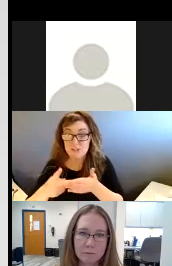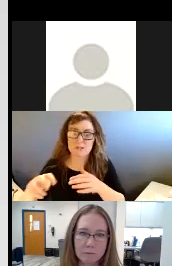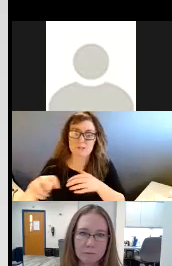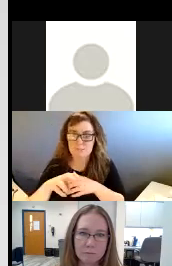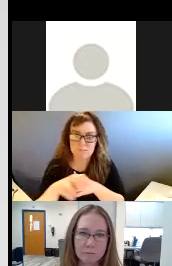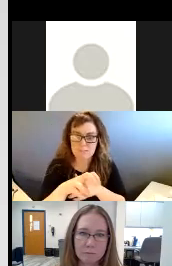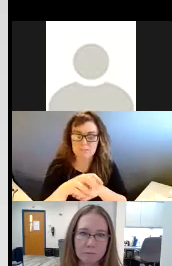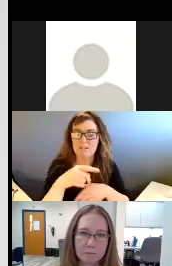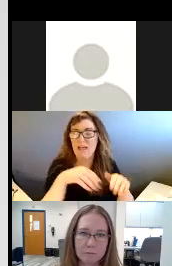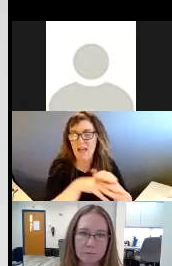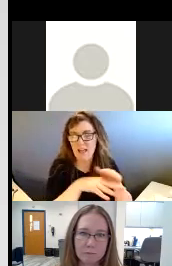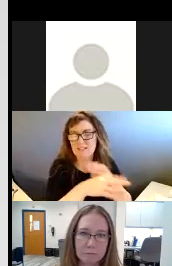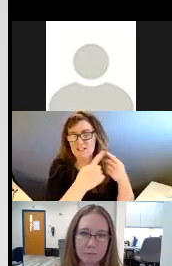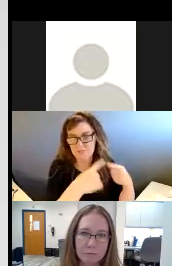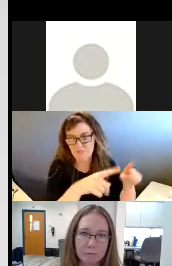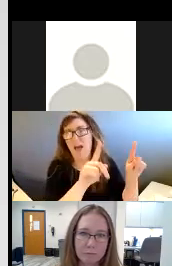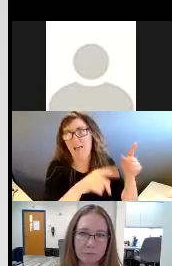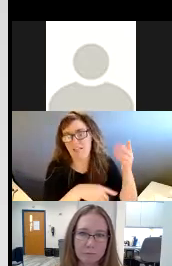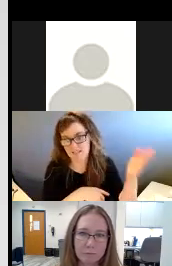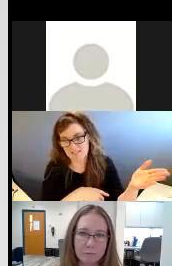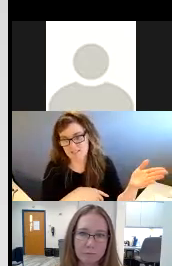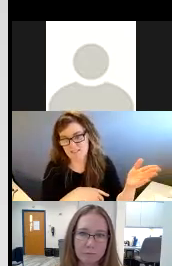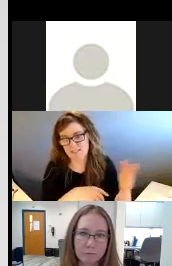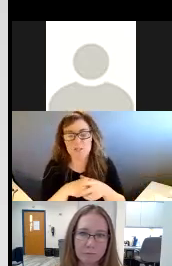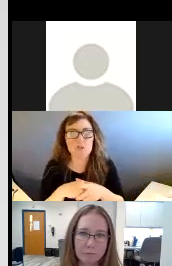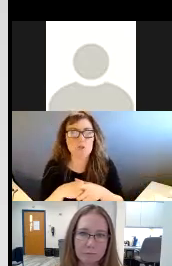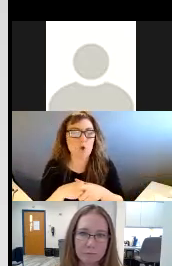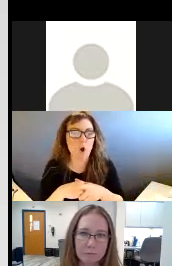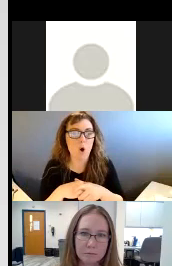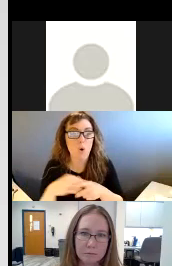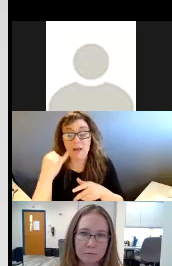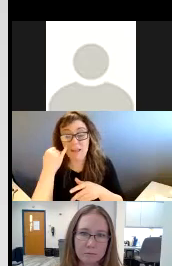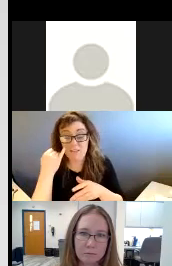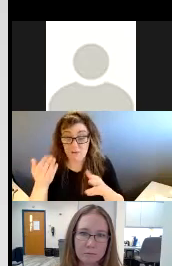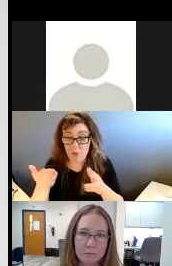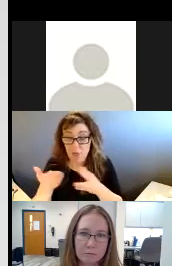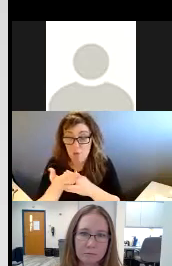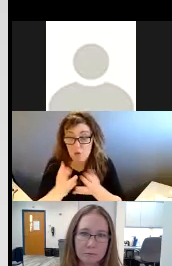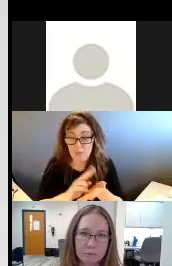THE BEDROOM WAS, IF YOU CAME THROUGH THE KITCHEN, A HARD RIGHT, AND THEN THE BATHROOM YOU HAD TO DO A